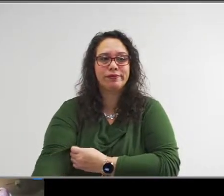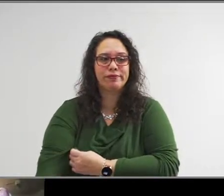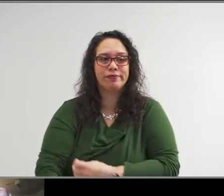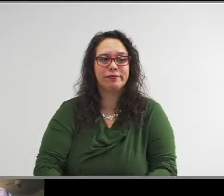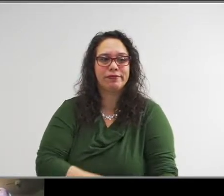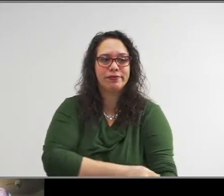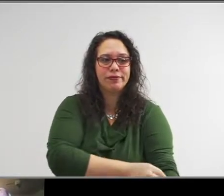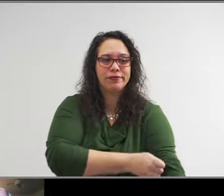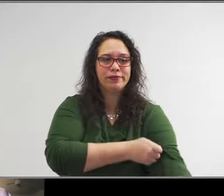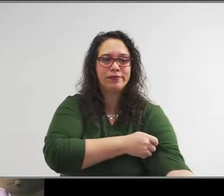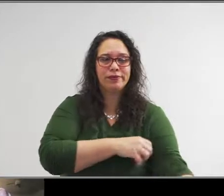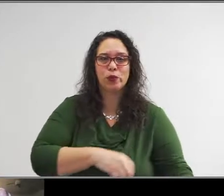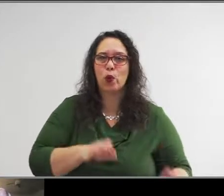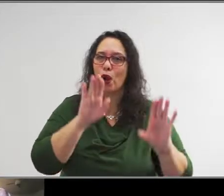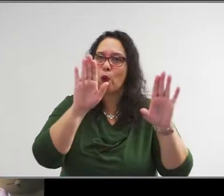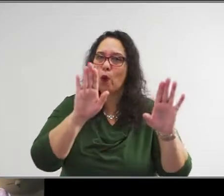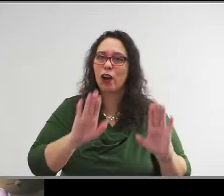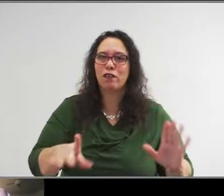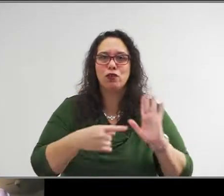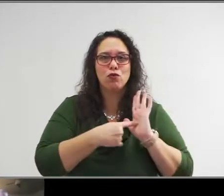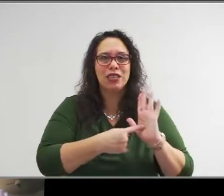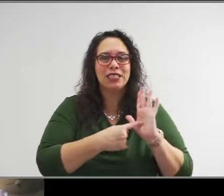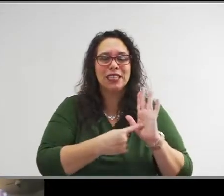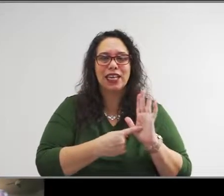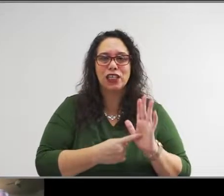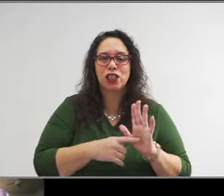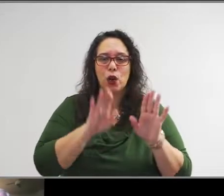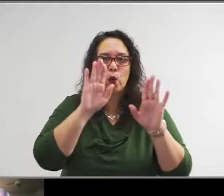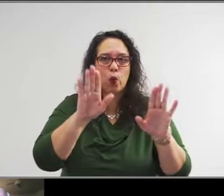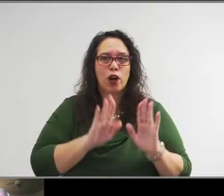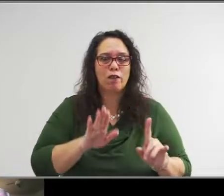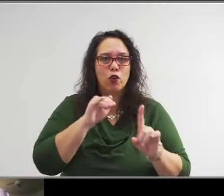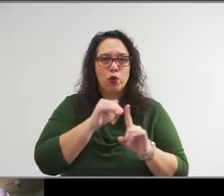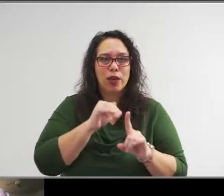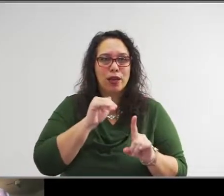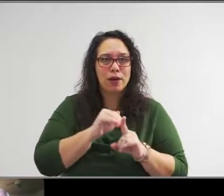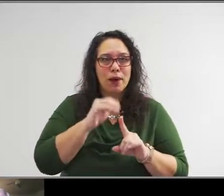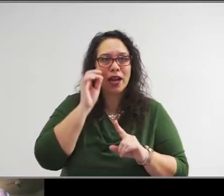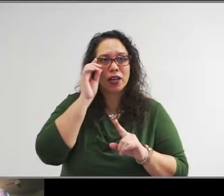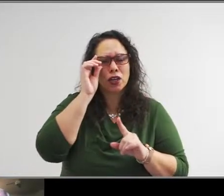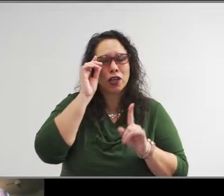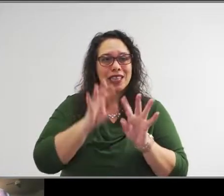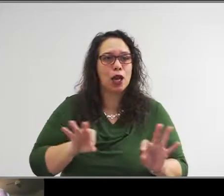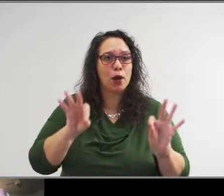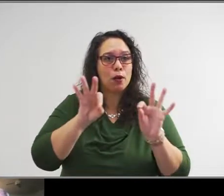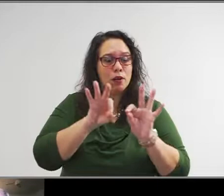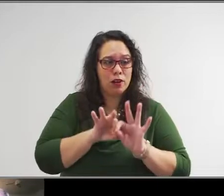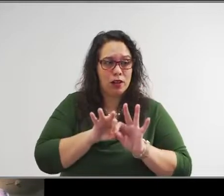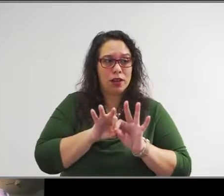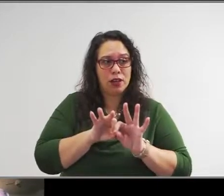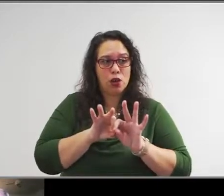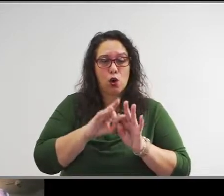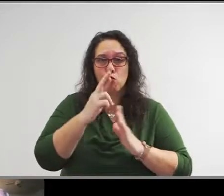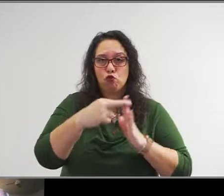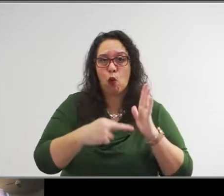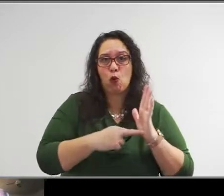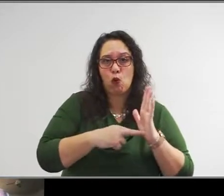What a wonderful presentation and a wonderful reminder of the vital role teacher librarians play